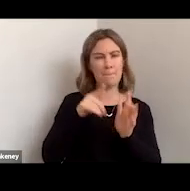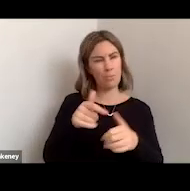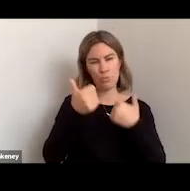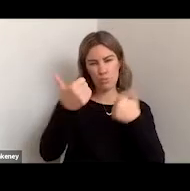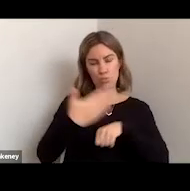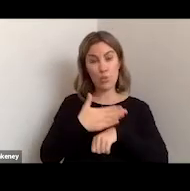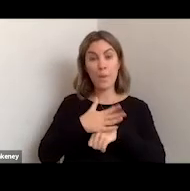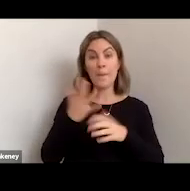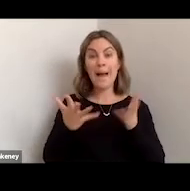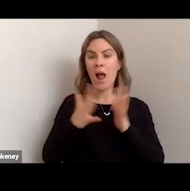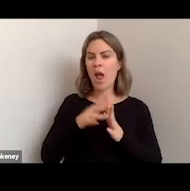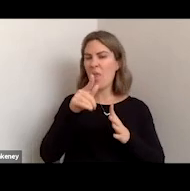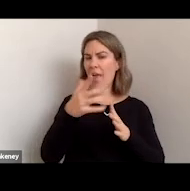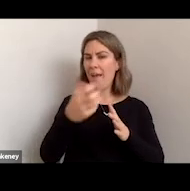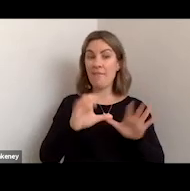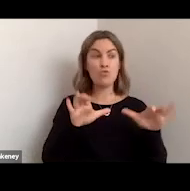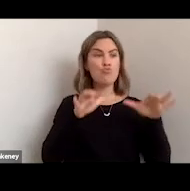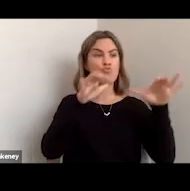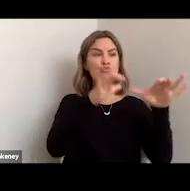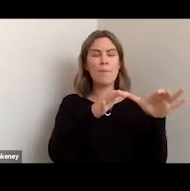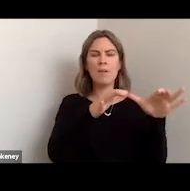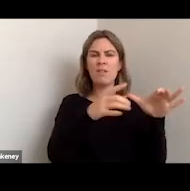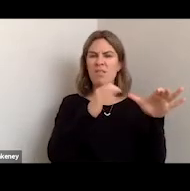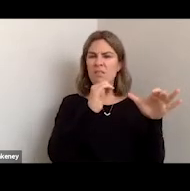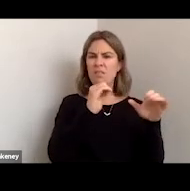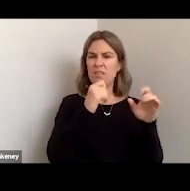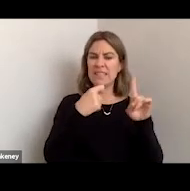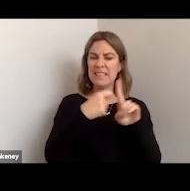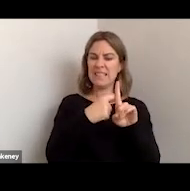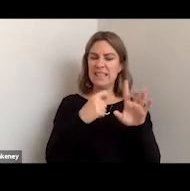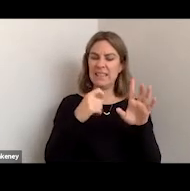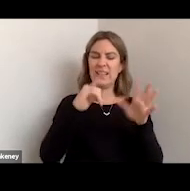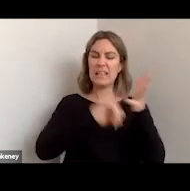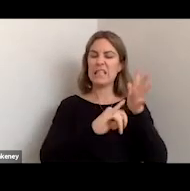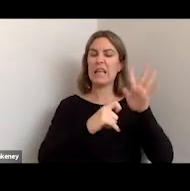they actually call them SKIS - "spending the kids 'inheritance" -